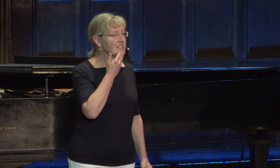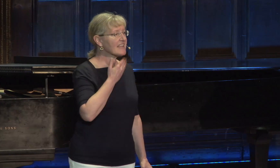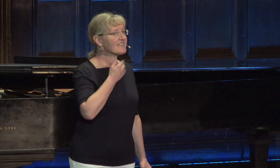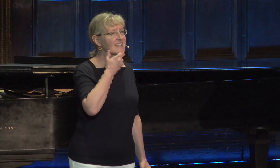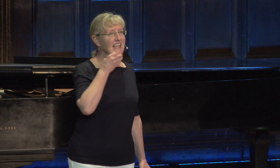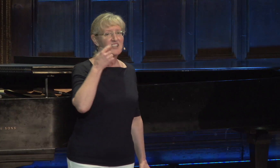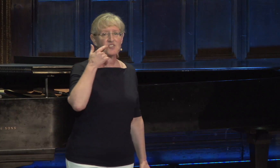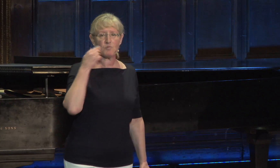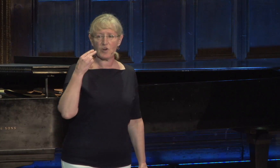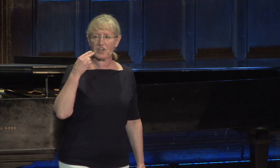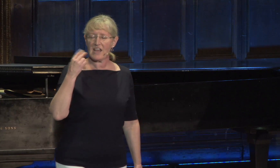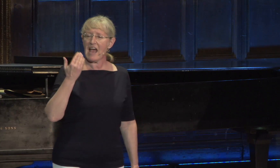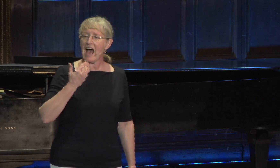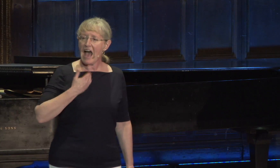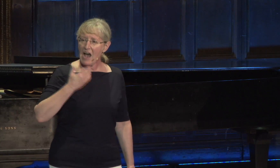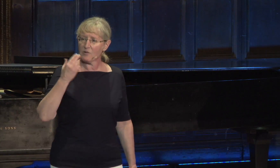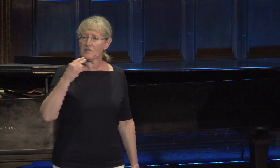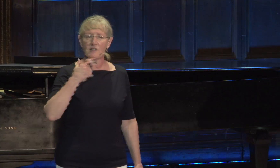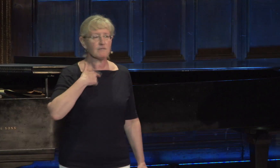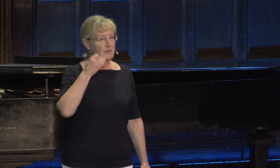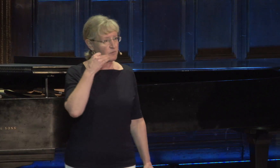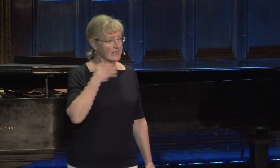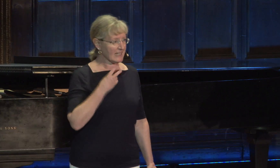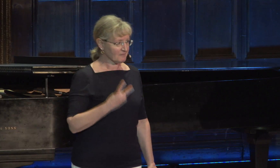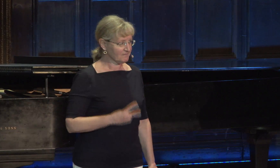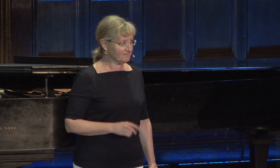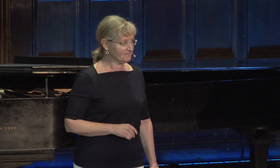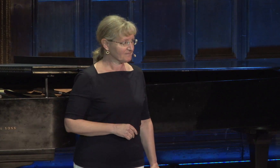to take the guesswork out of lipreading.